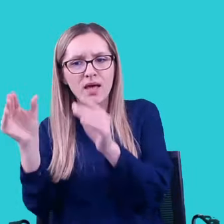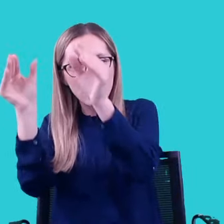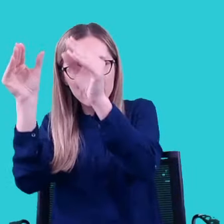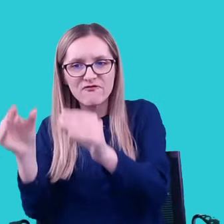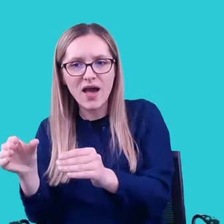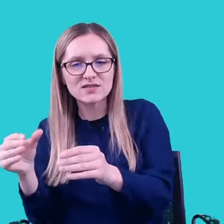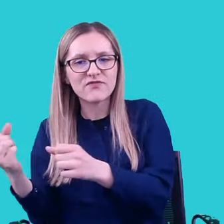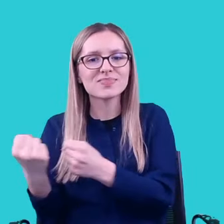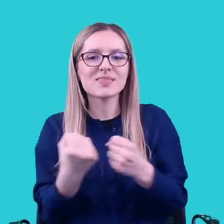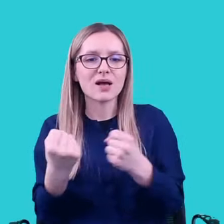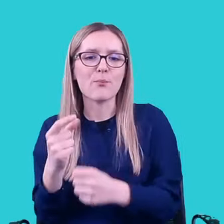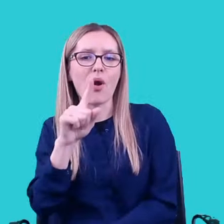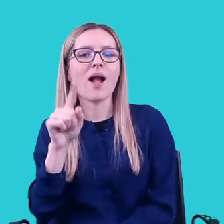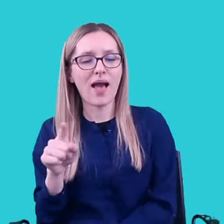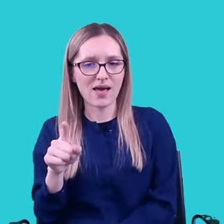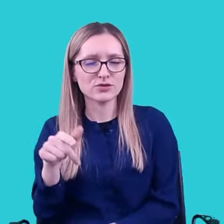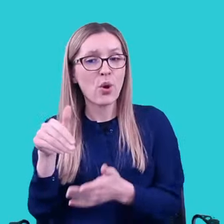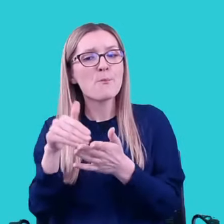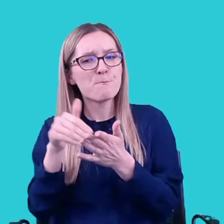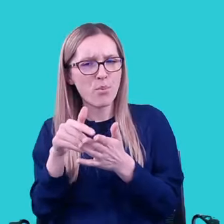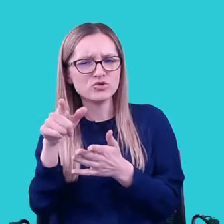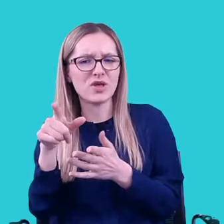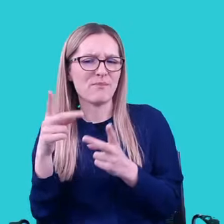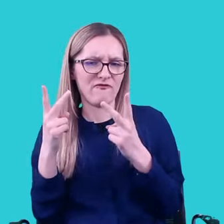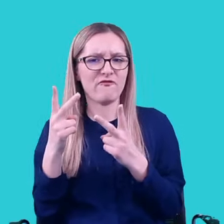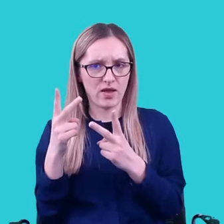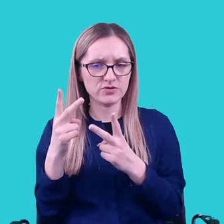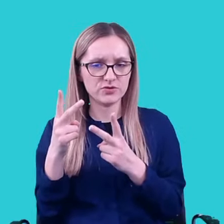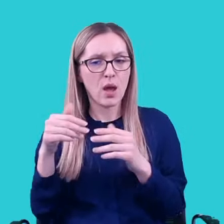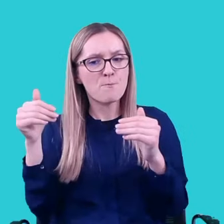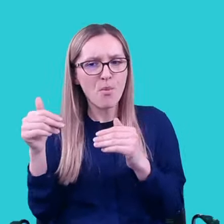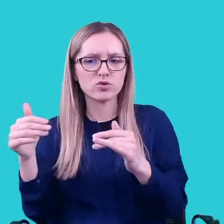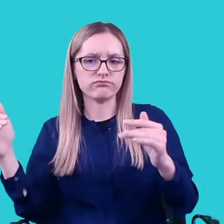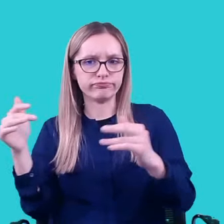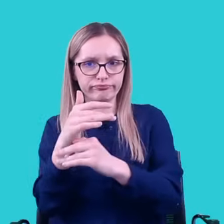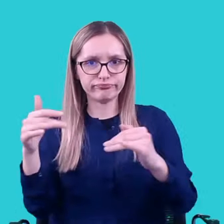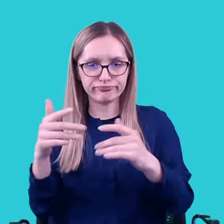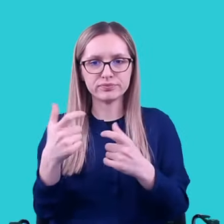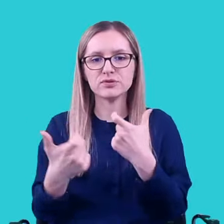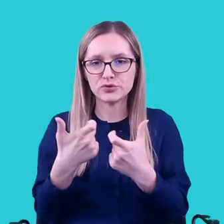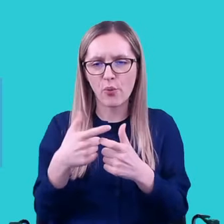which allows these important gases to reach the active elements.